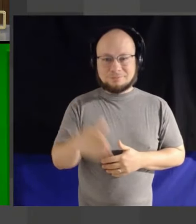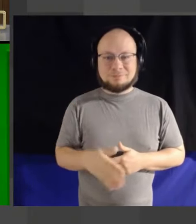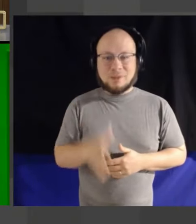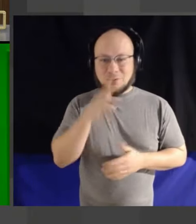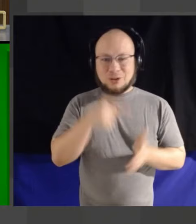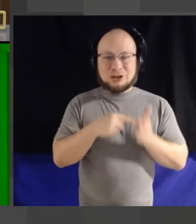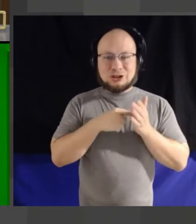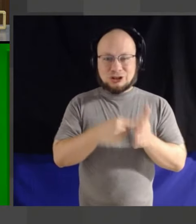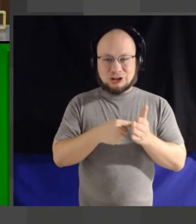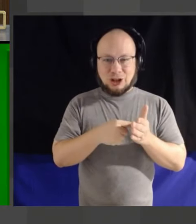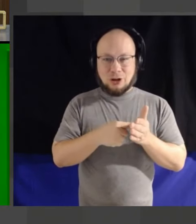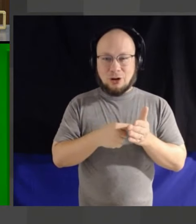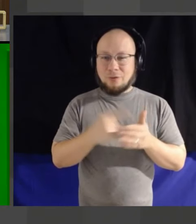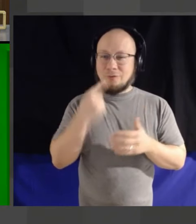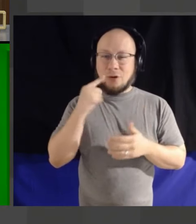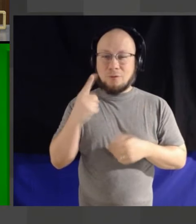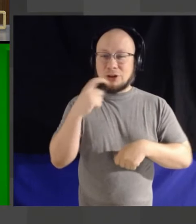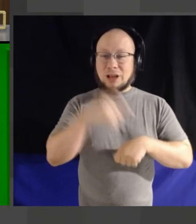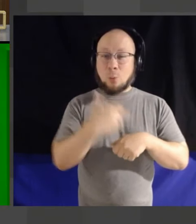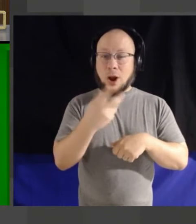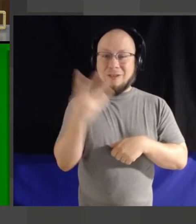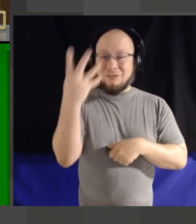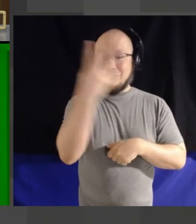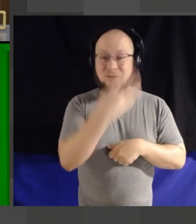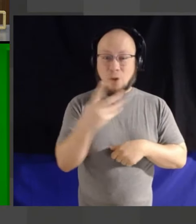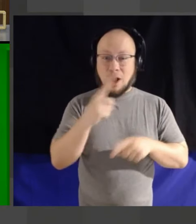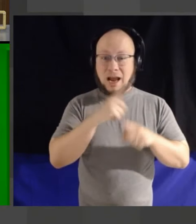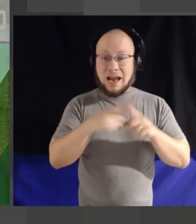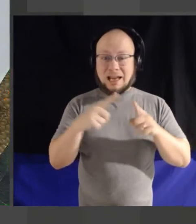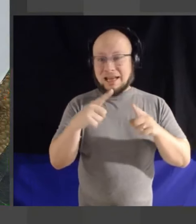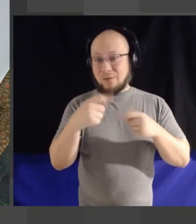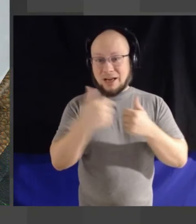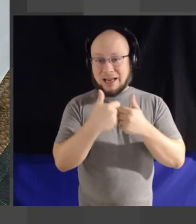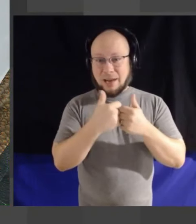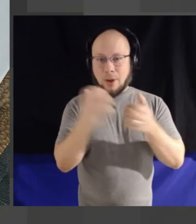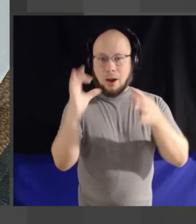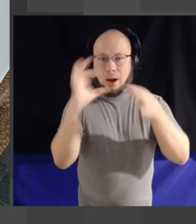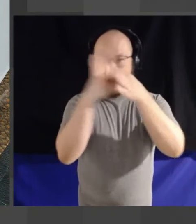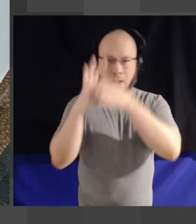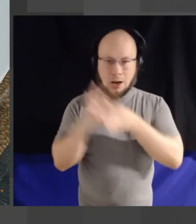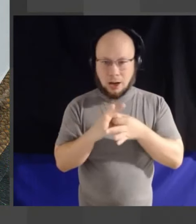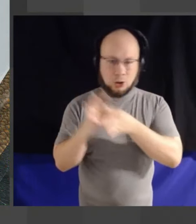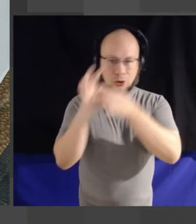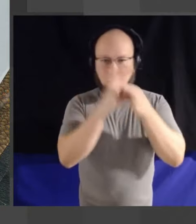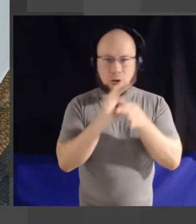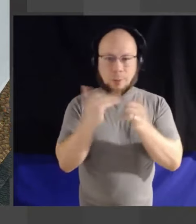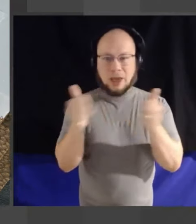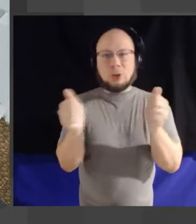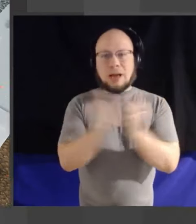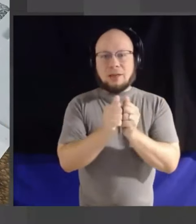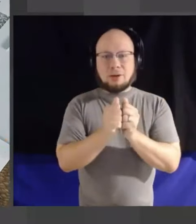PLAYSTATION 4 AND Xbox One WE HAVE ANNIKA SO WE GET TO SHOW YOU FOR THE FIRST TIME CROSS